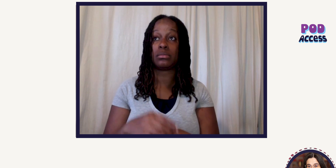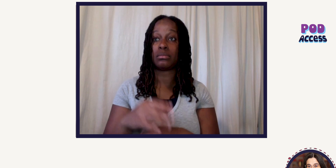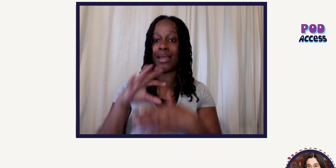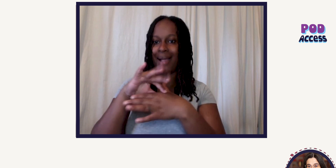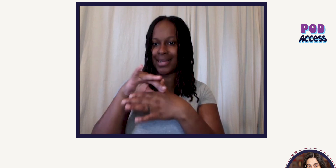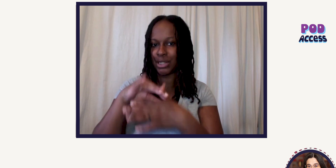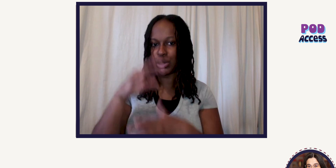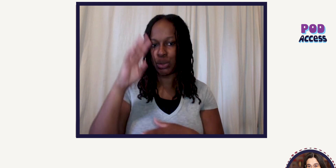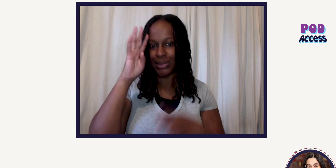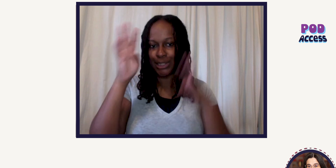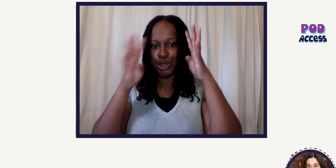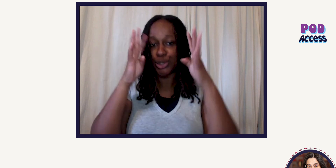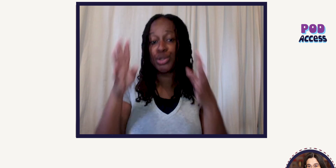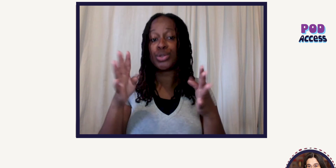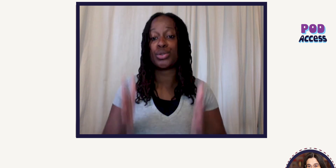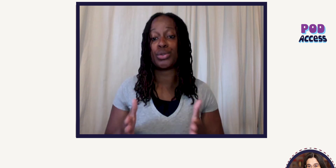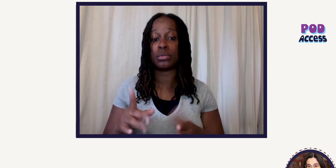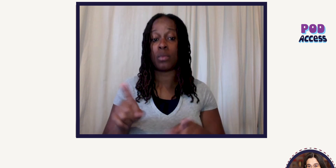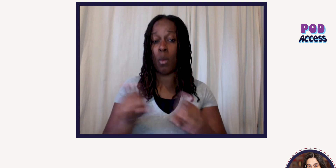the branding and the story that we wanna tell.